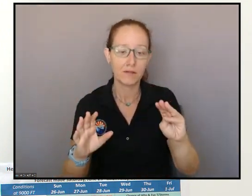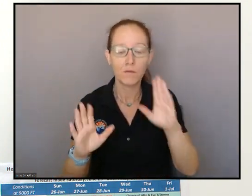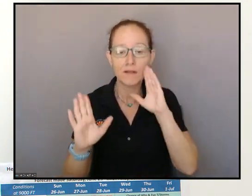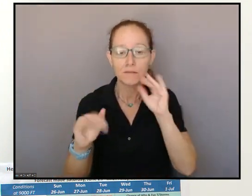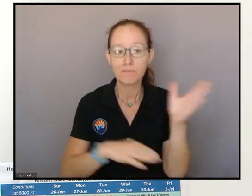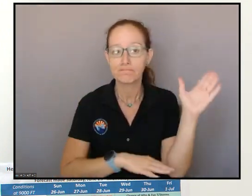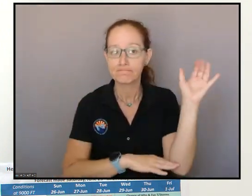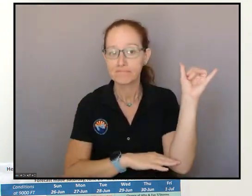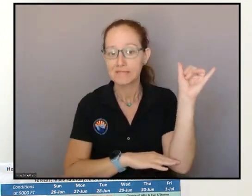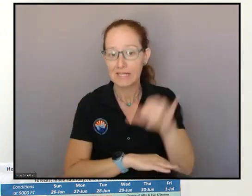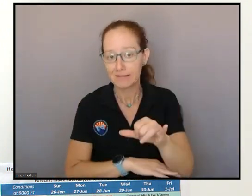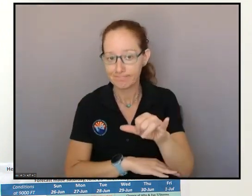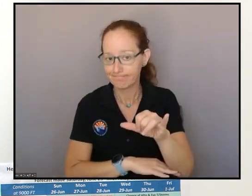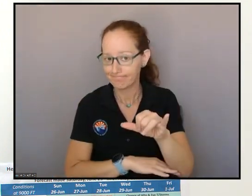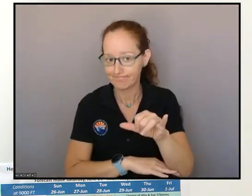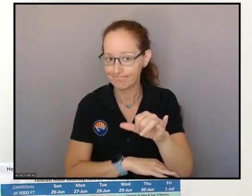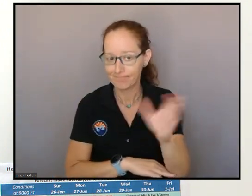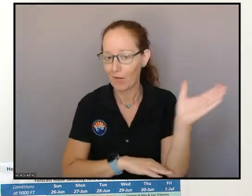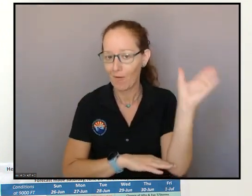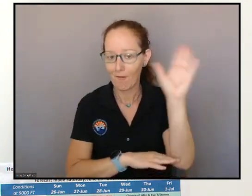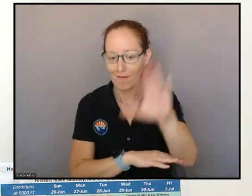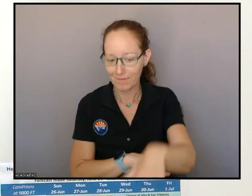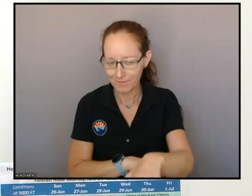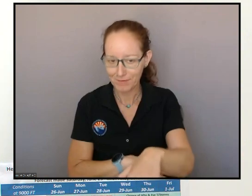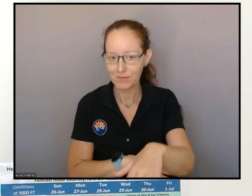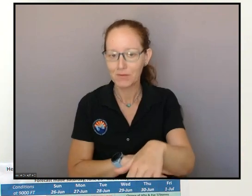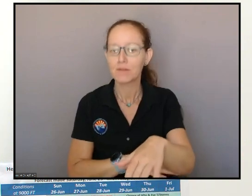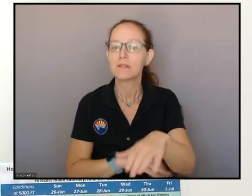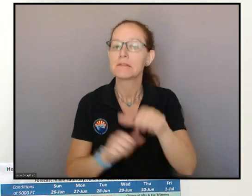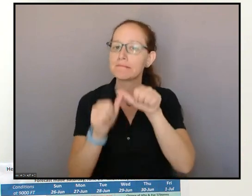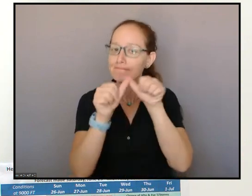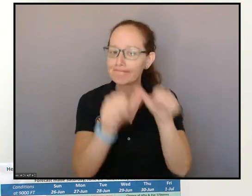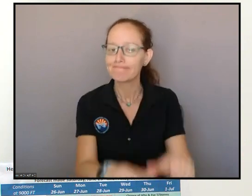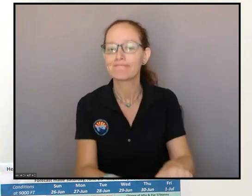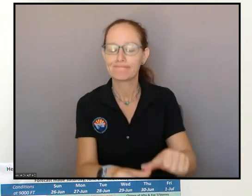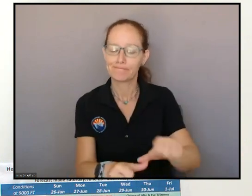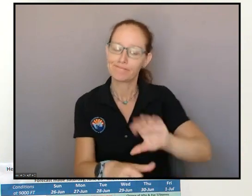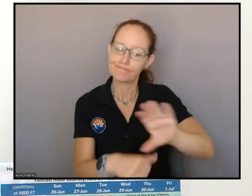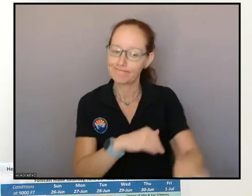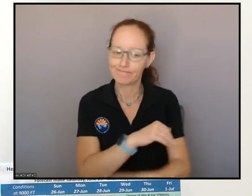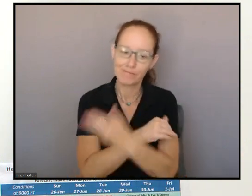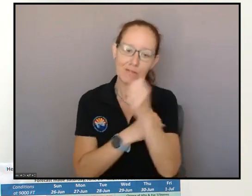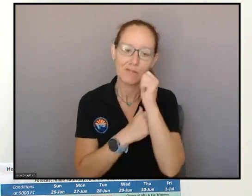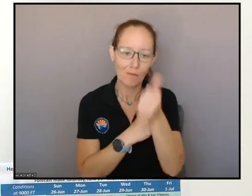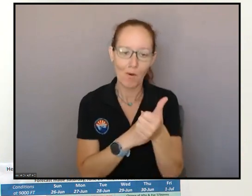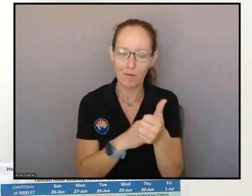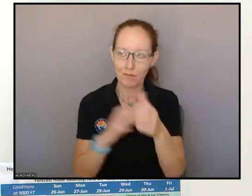tomorrow. So definitely with the cloud cover, we've seen those rain showers. Temperatures have been very